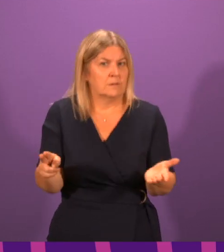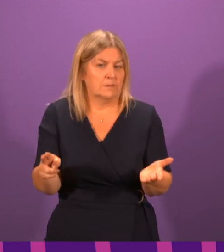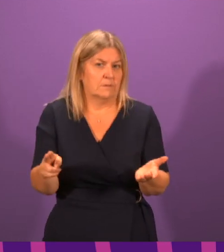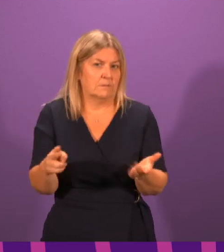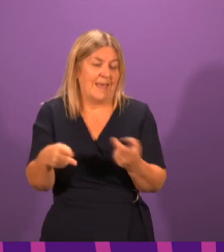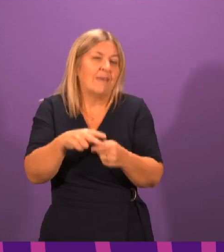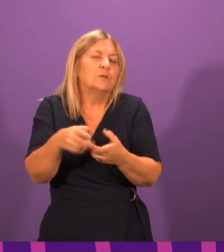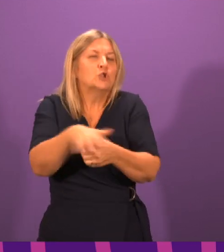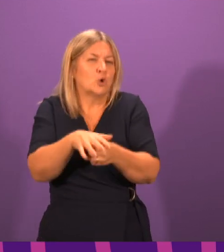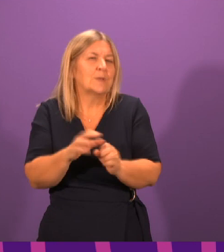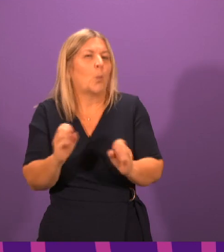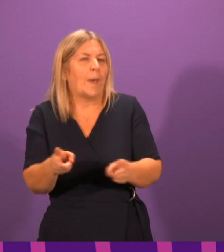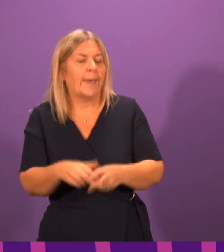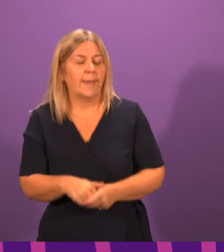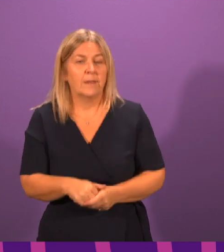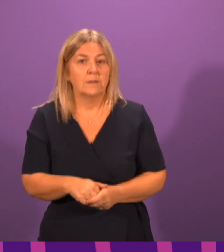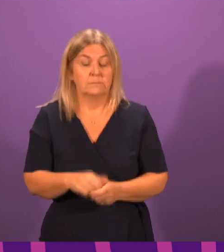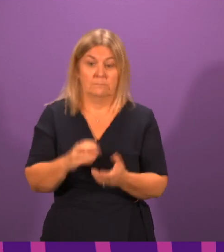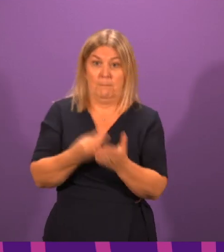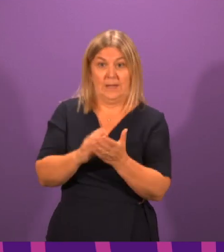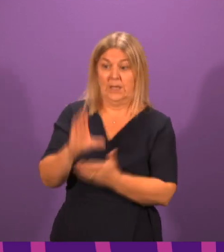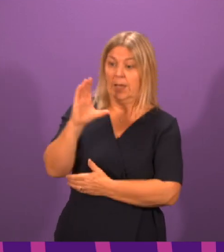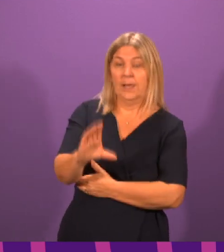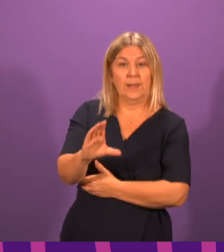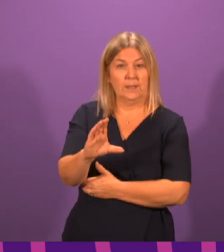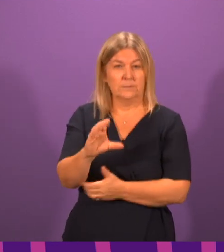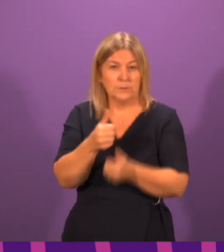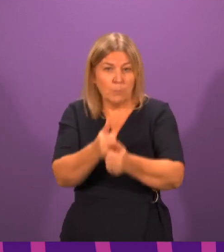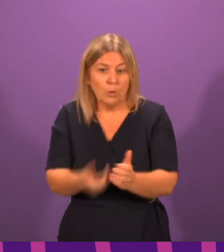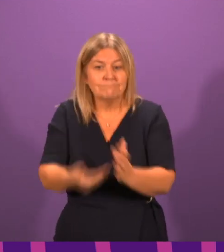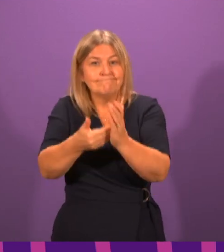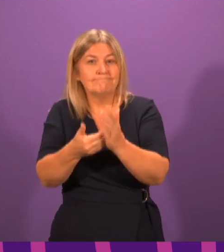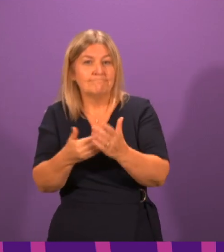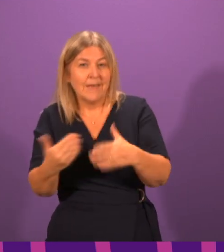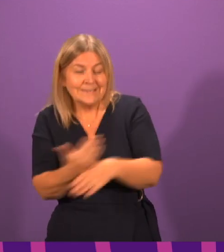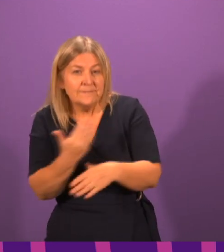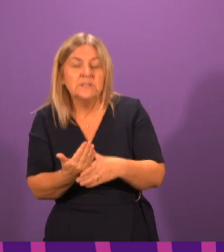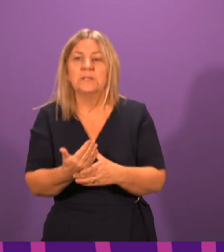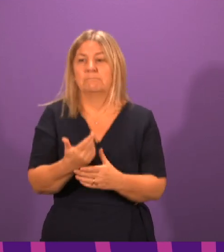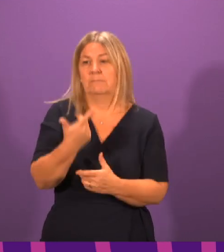allow. That funding will support additional activity, with more than 70,000 out-patient